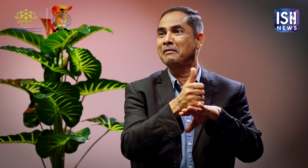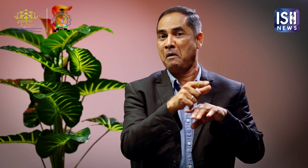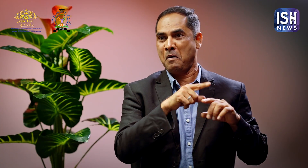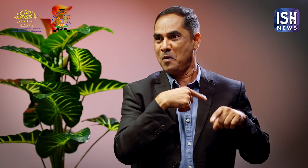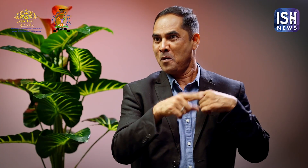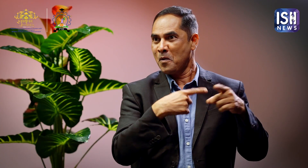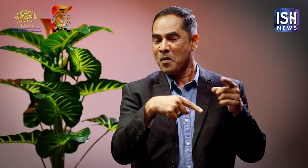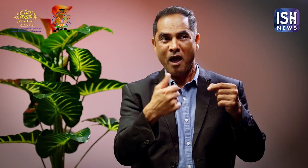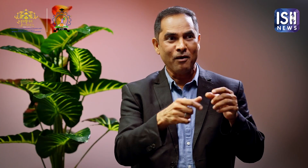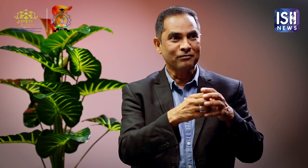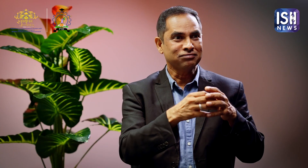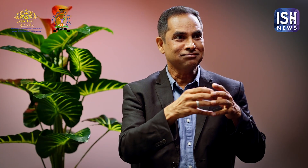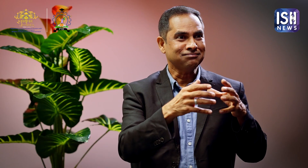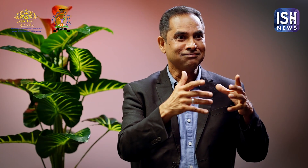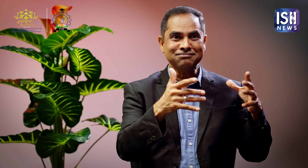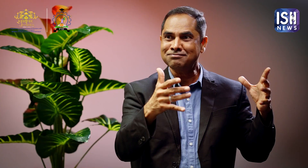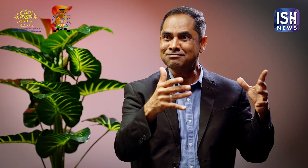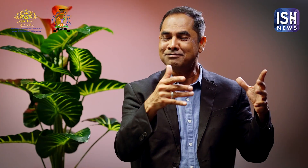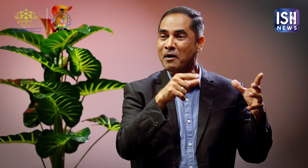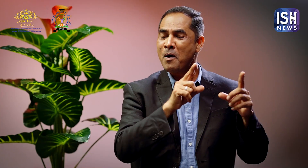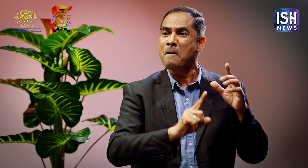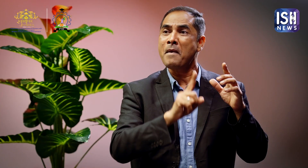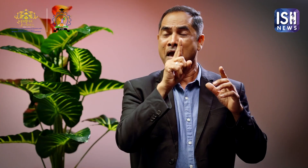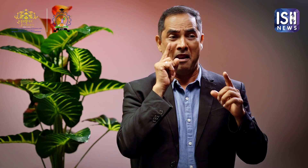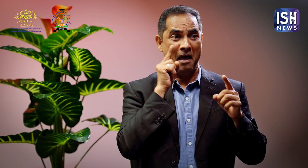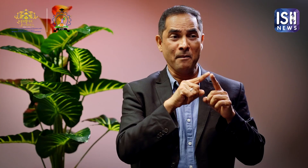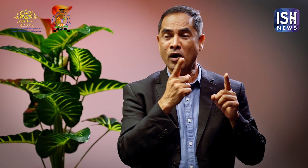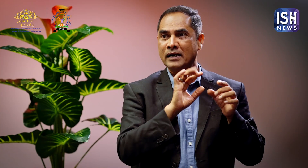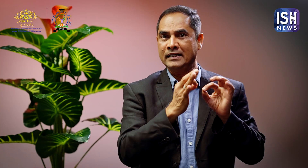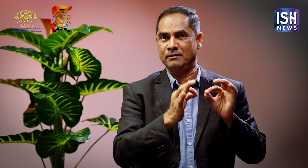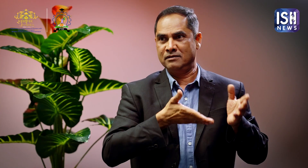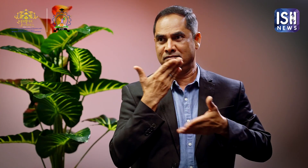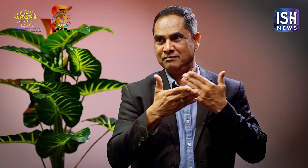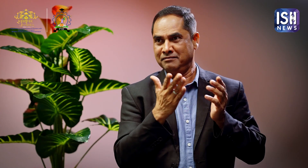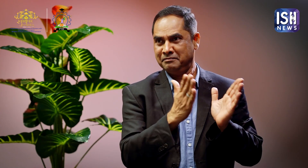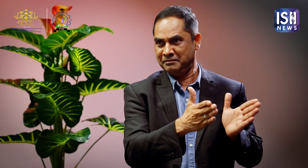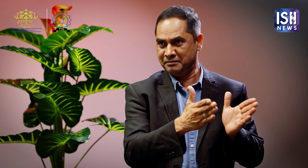Now, over the years, the number of interpreters has grown, which was the main objective of the ISL Cell from the start.